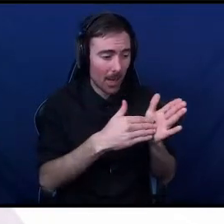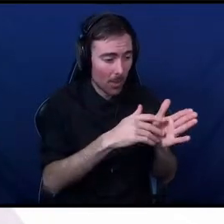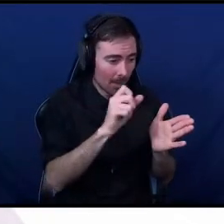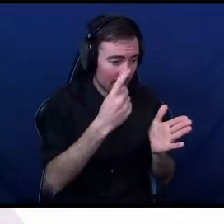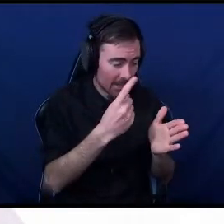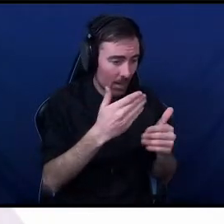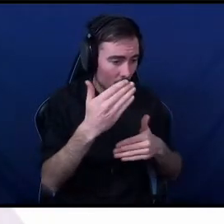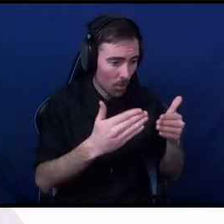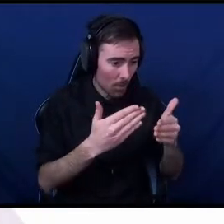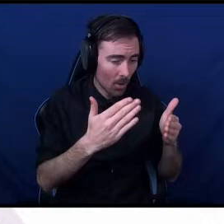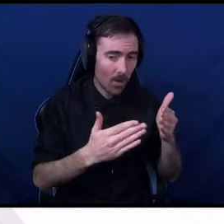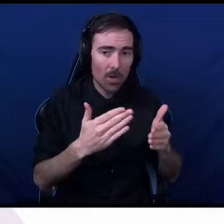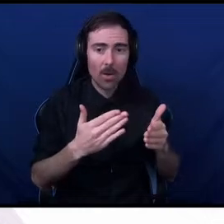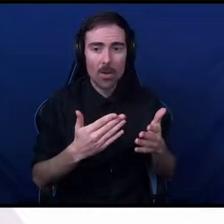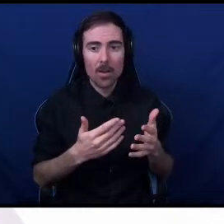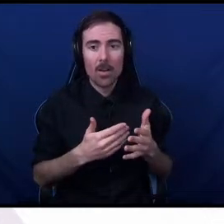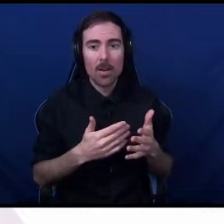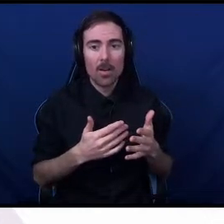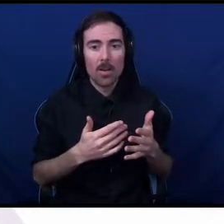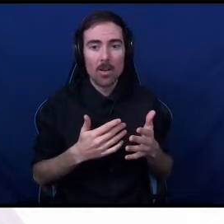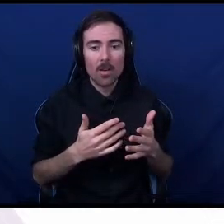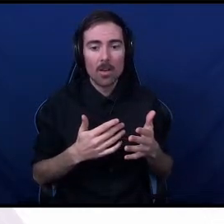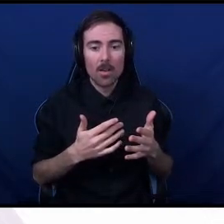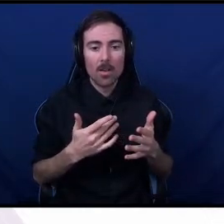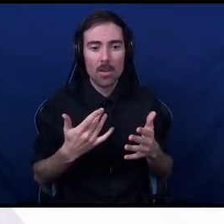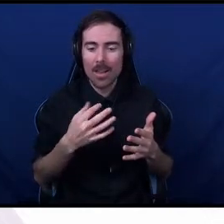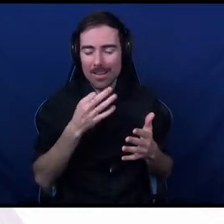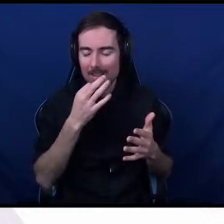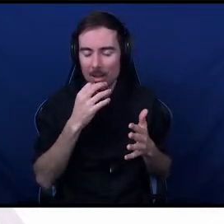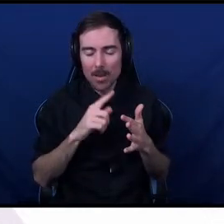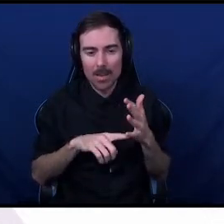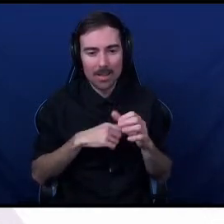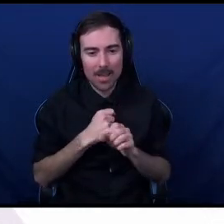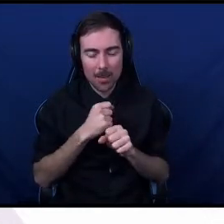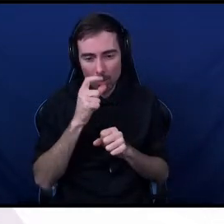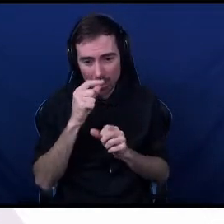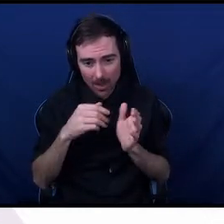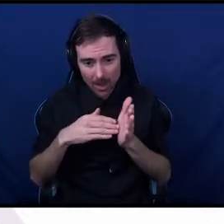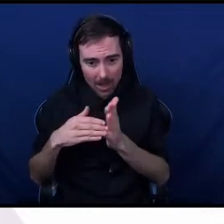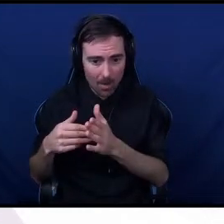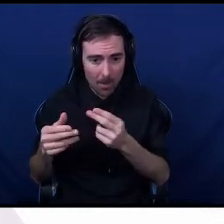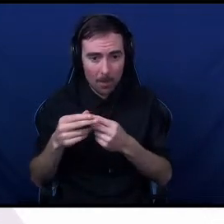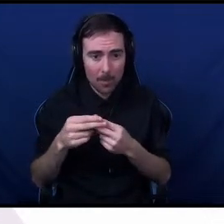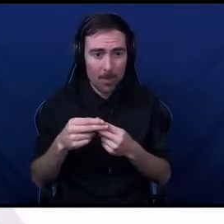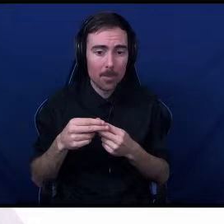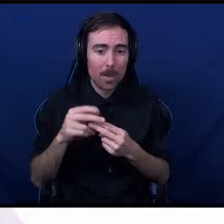the things we could be looking at that can can help both people with disabilities but also the general public. Imagine the idea